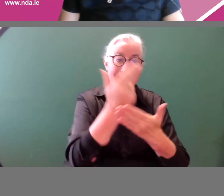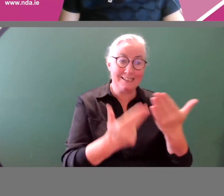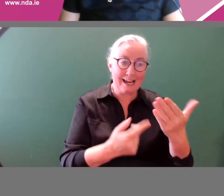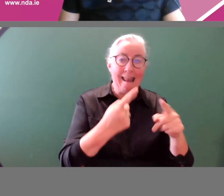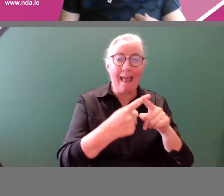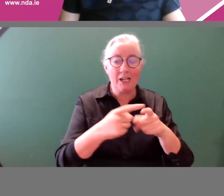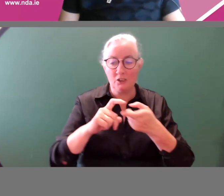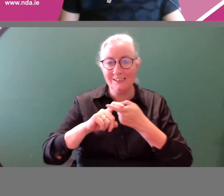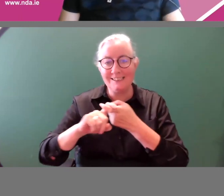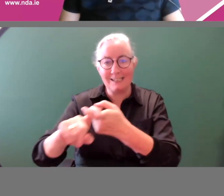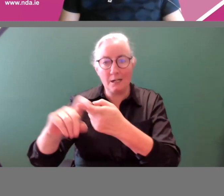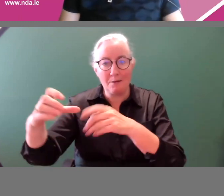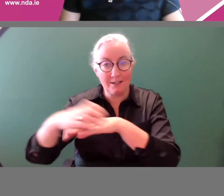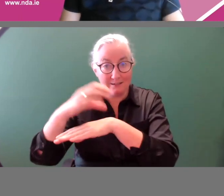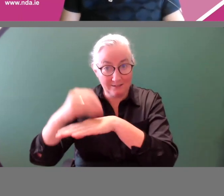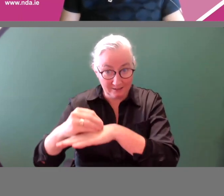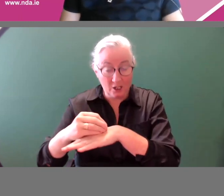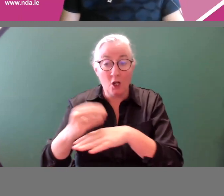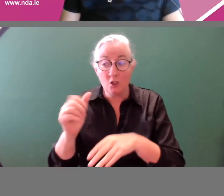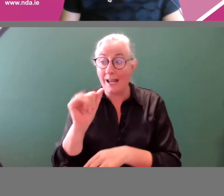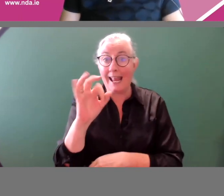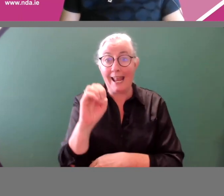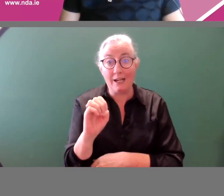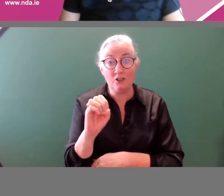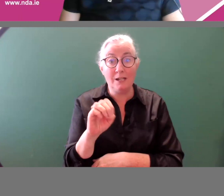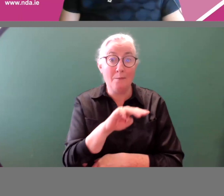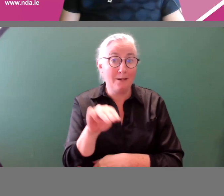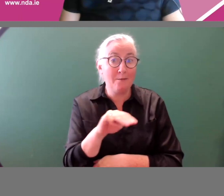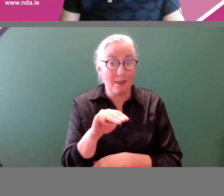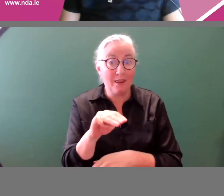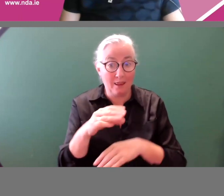and again I think our aging population is a very important factor when we think about the three